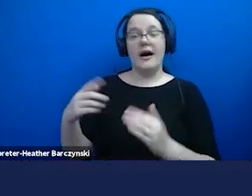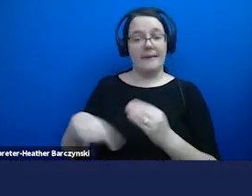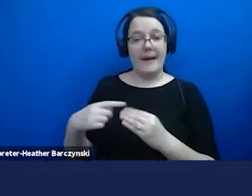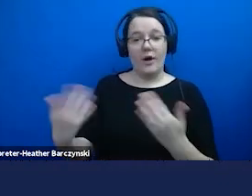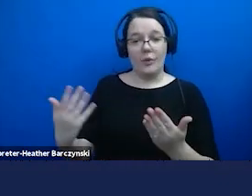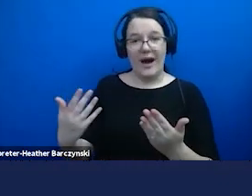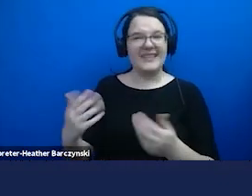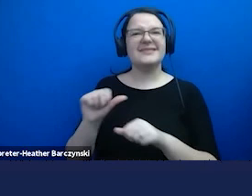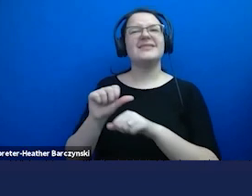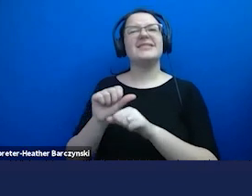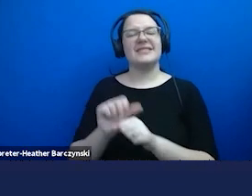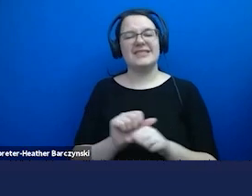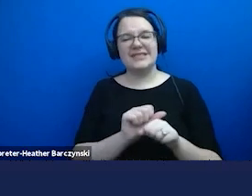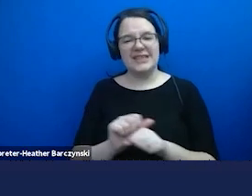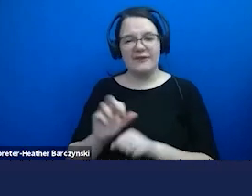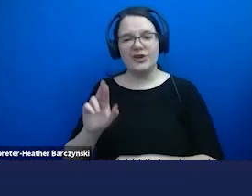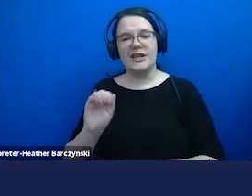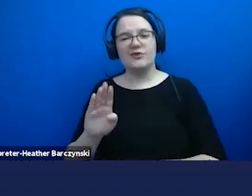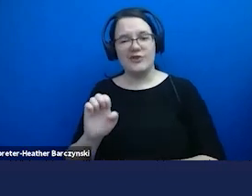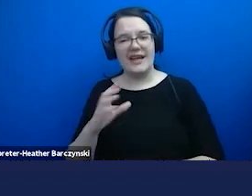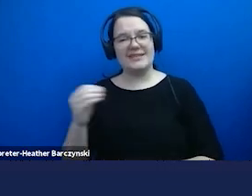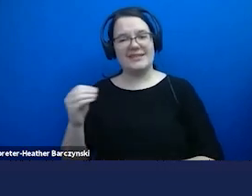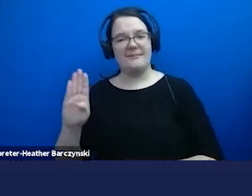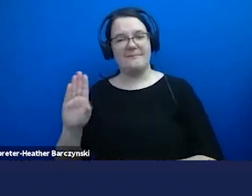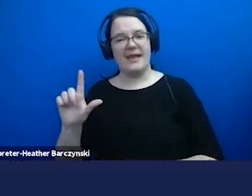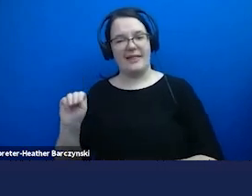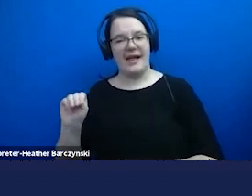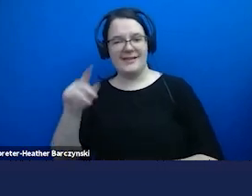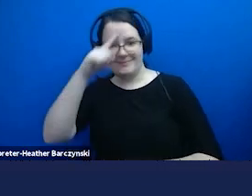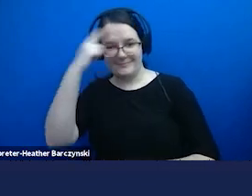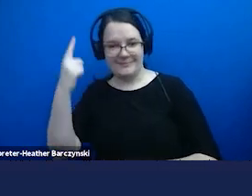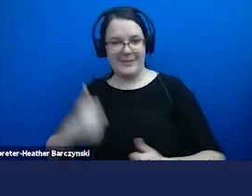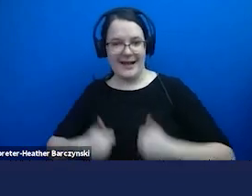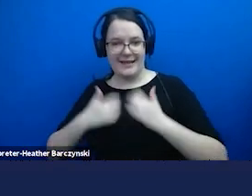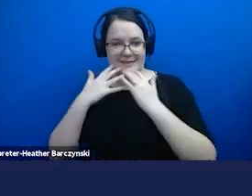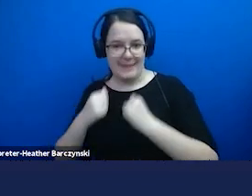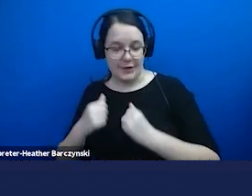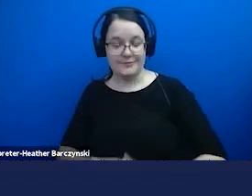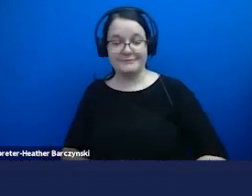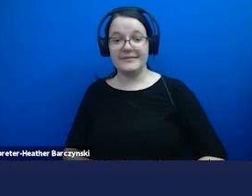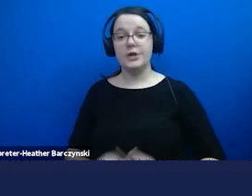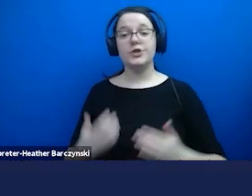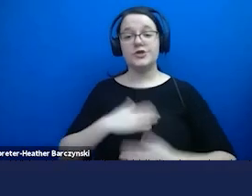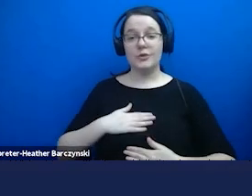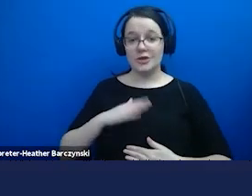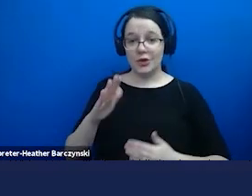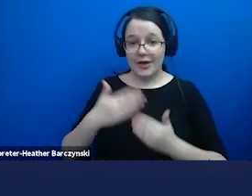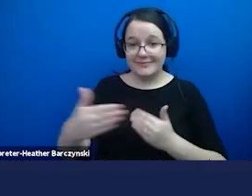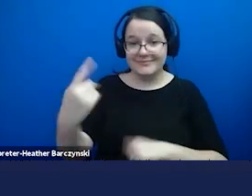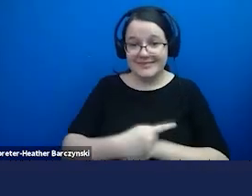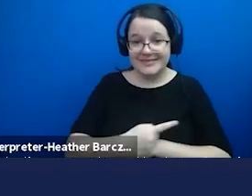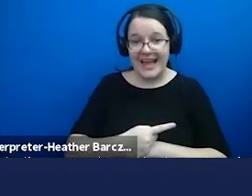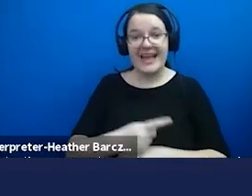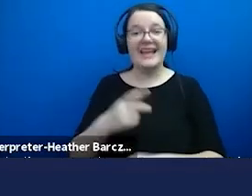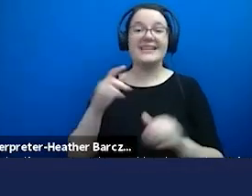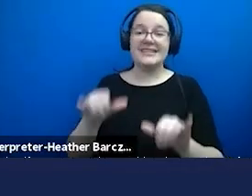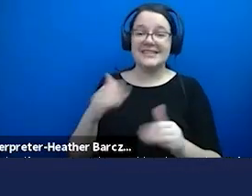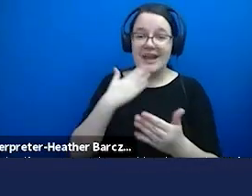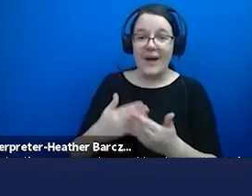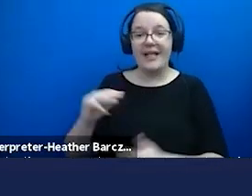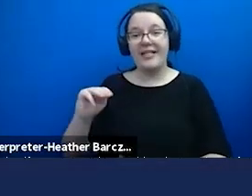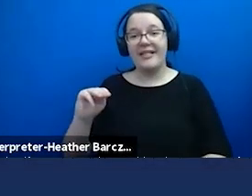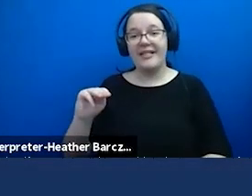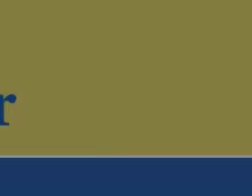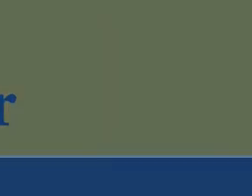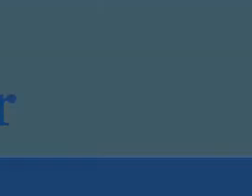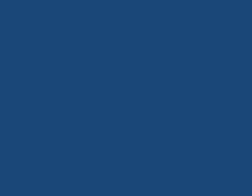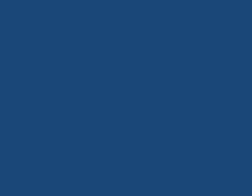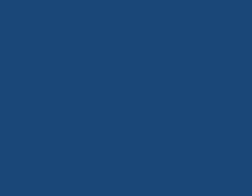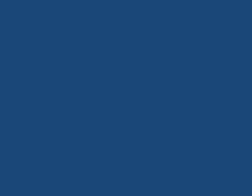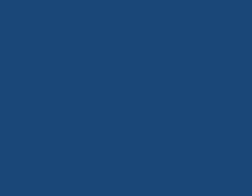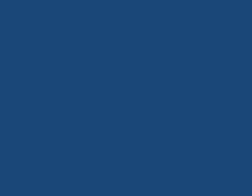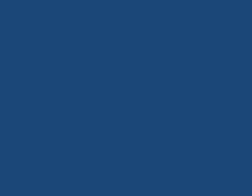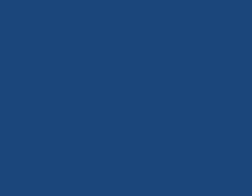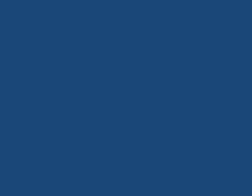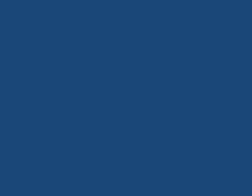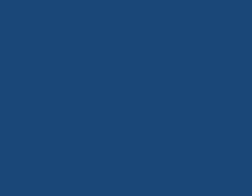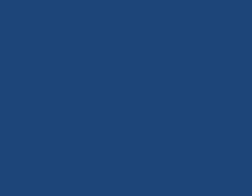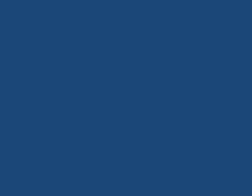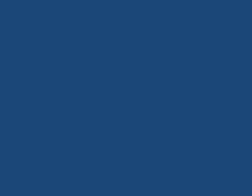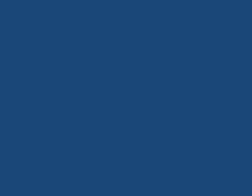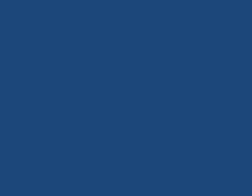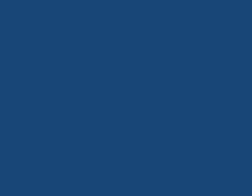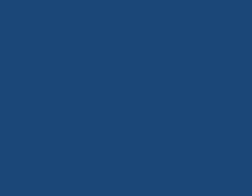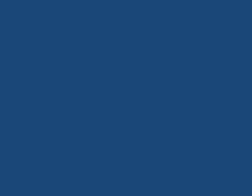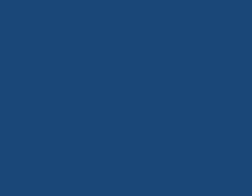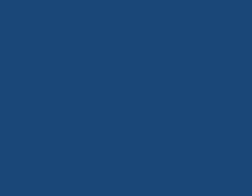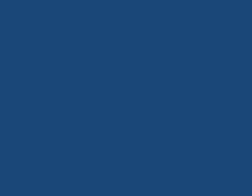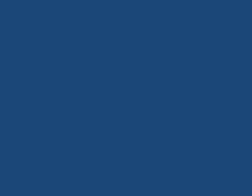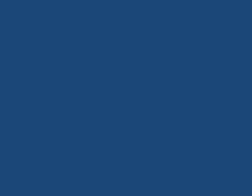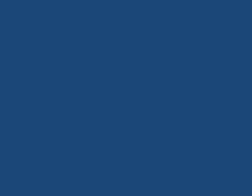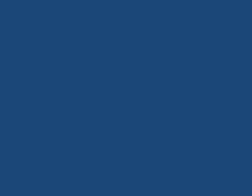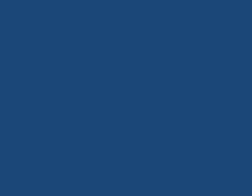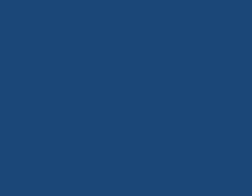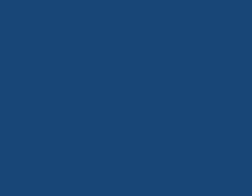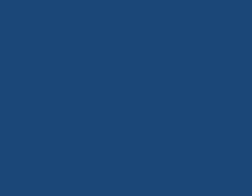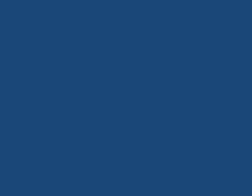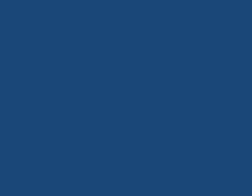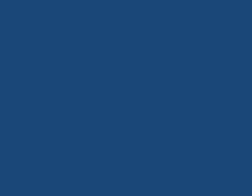black lives matter movement enjoy the rest of your day stay diligent and stay well meliora